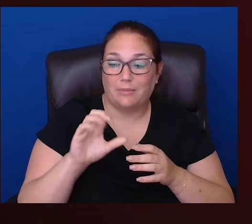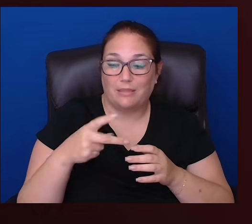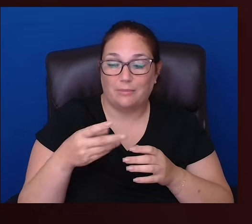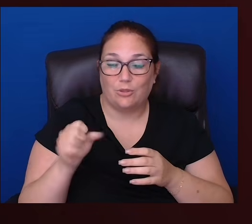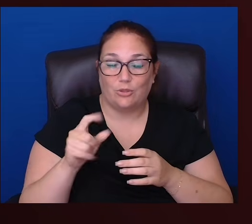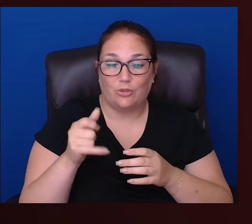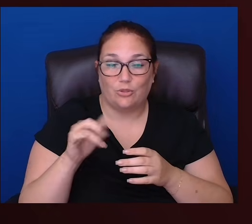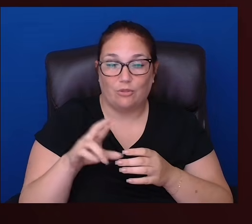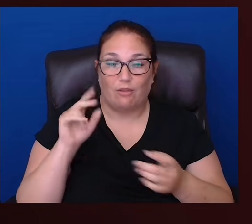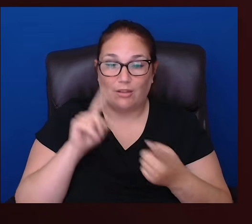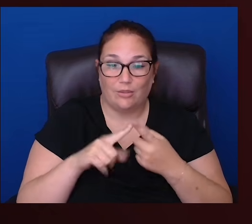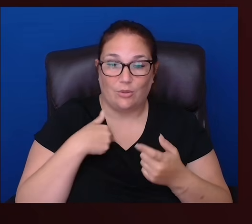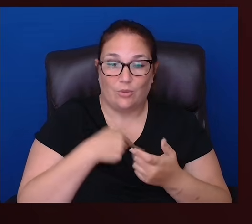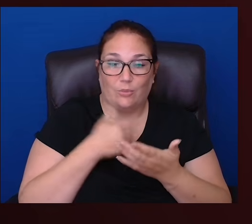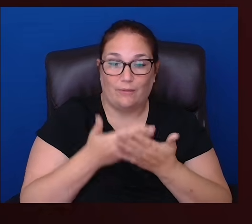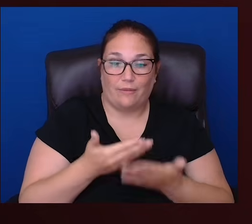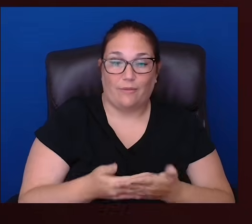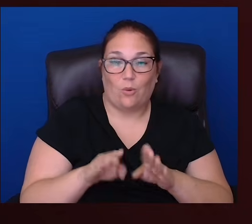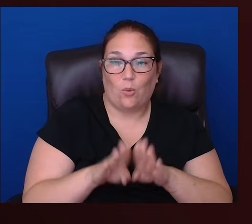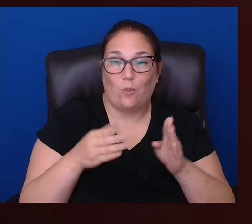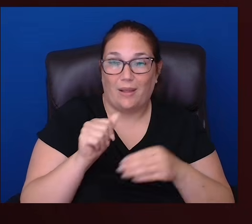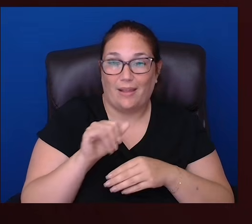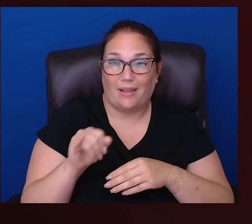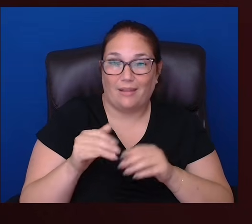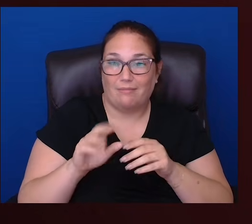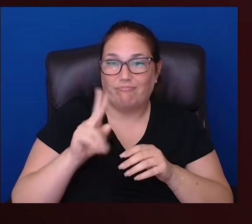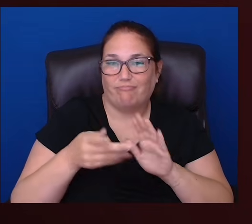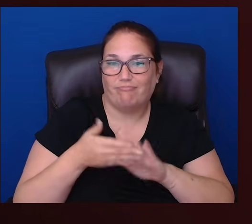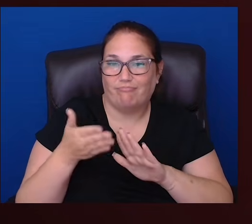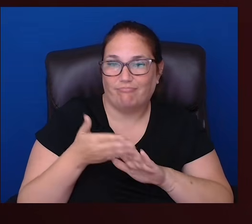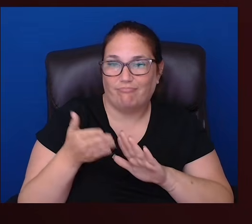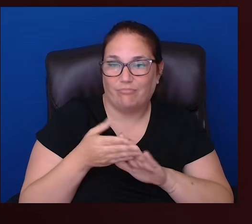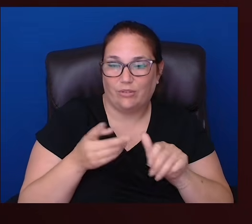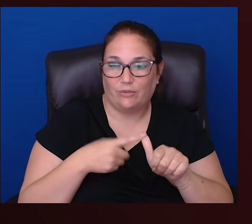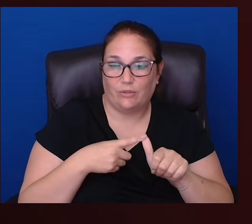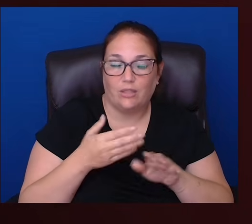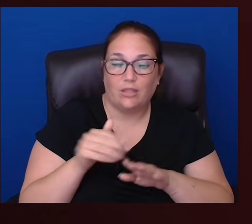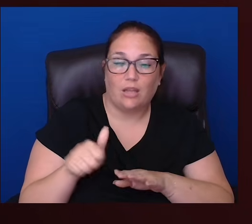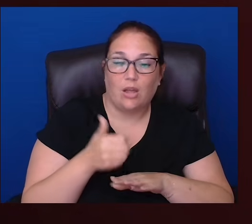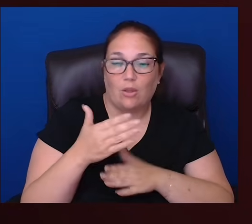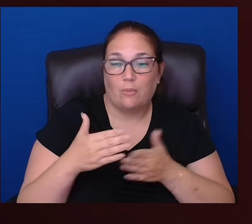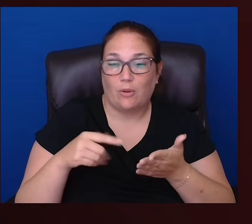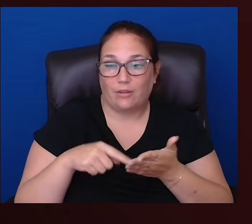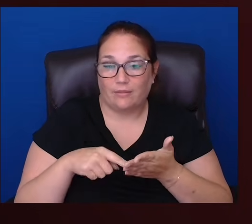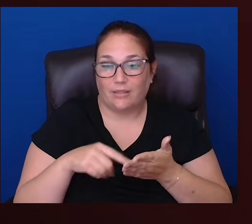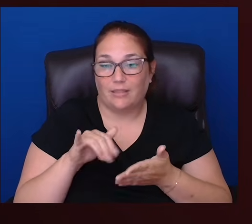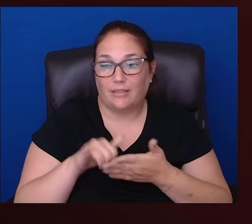verify that OpenAI is up and running. The other part of this is that, by defining it this way,